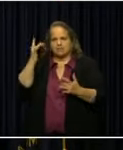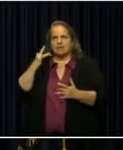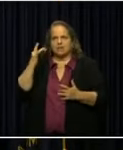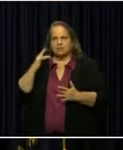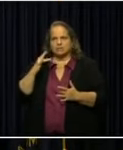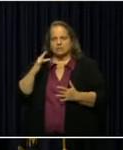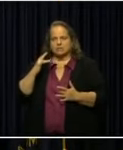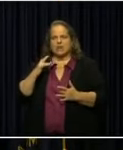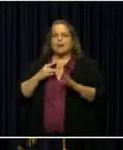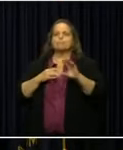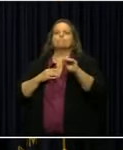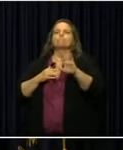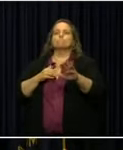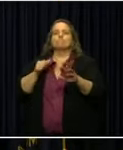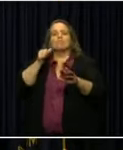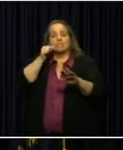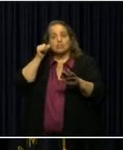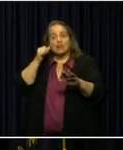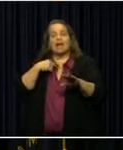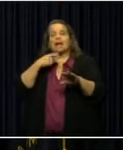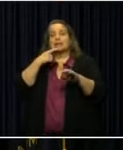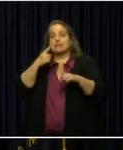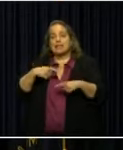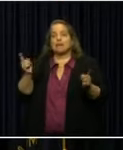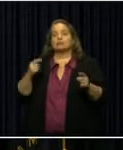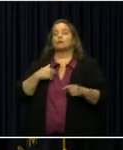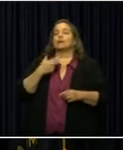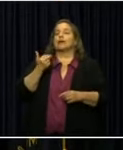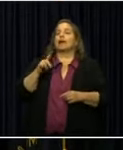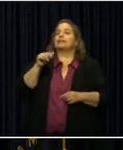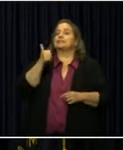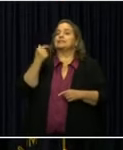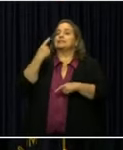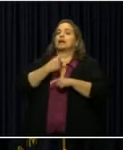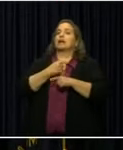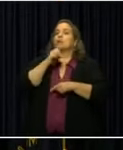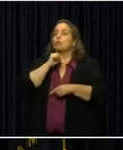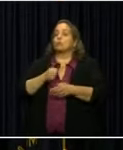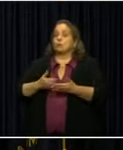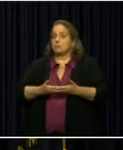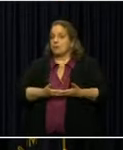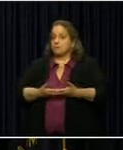TRIMBLE, WEBSTER AND WHITLEY. AGAIN AS YOU CAN TELL IT SOUNDS LIKE I'M JUST READING EVERY